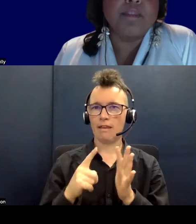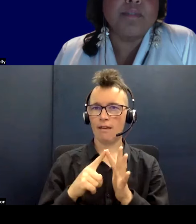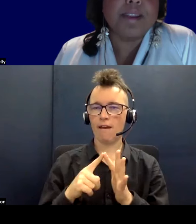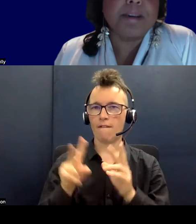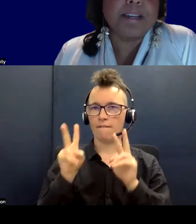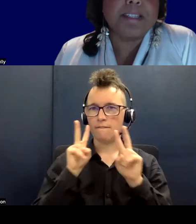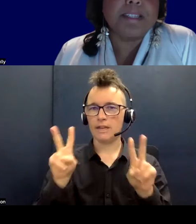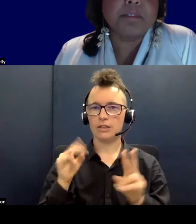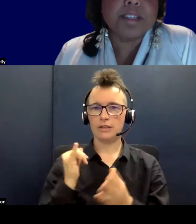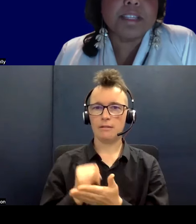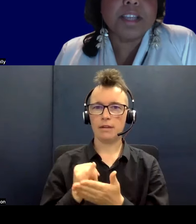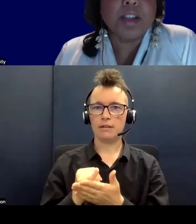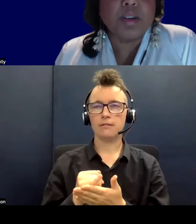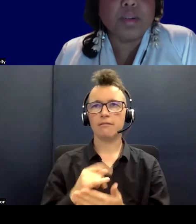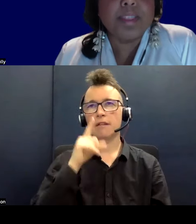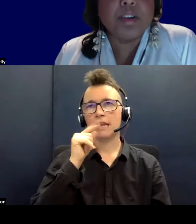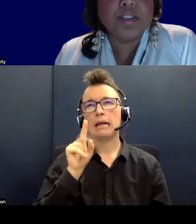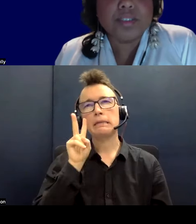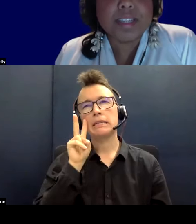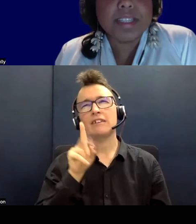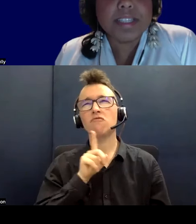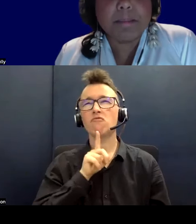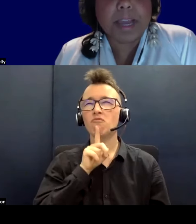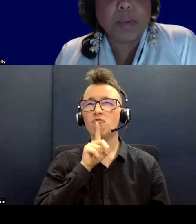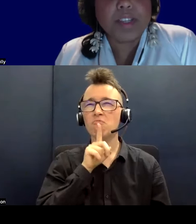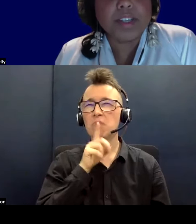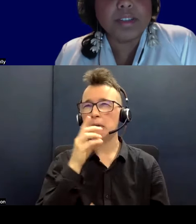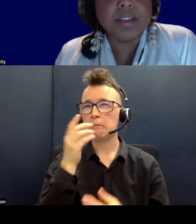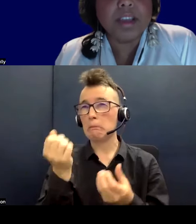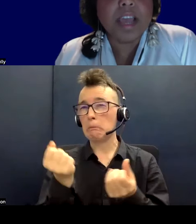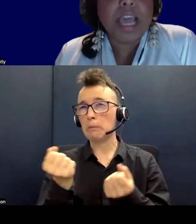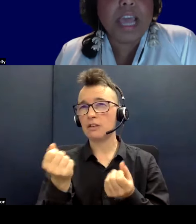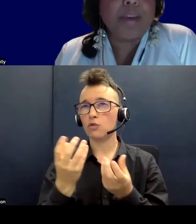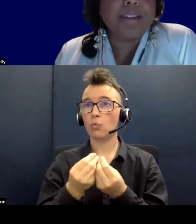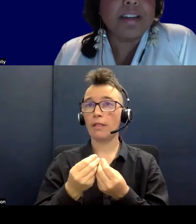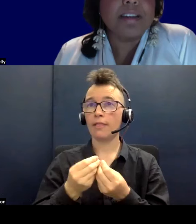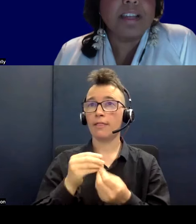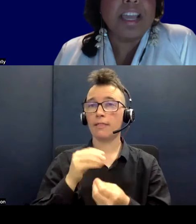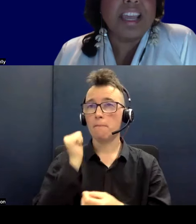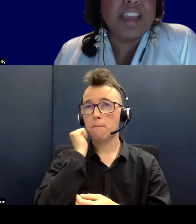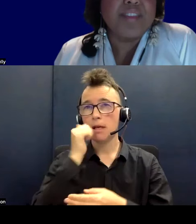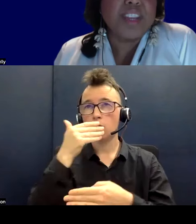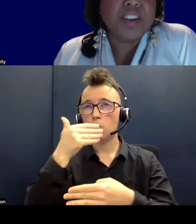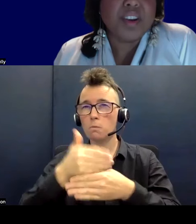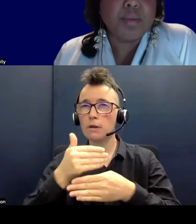red bus is present along with the contrasting black windows, however, if you didn't know what -